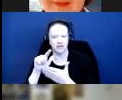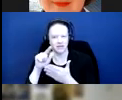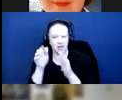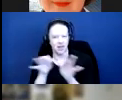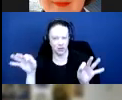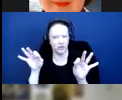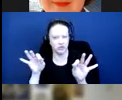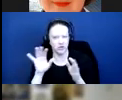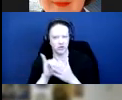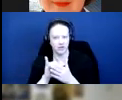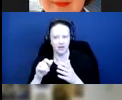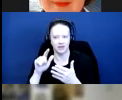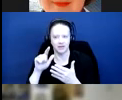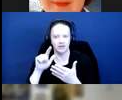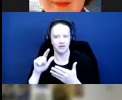when it gets turned into a law.